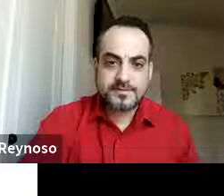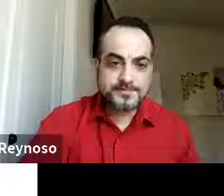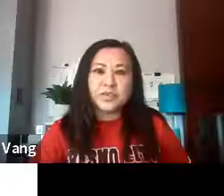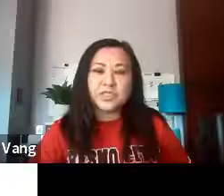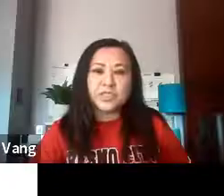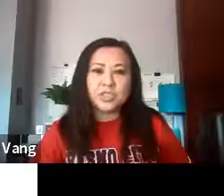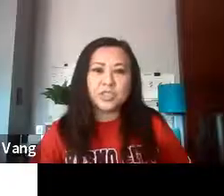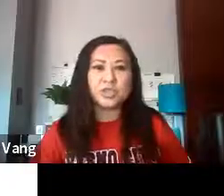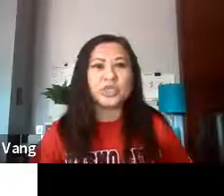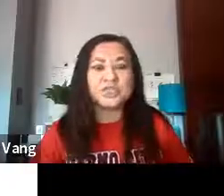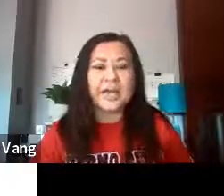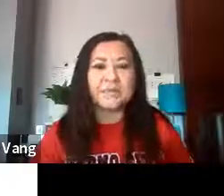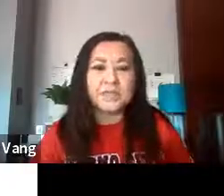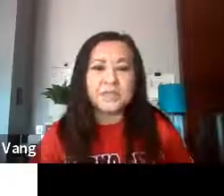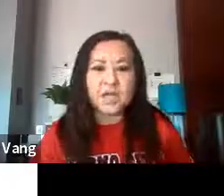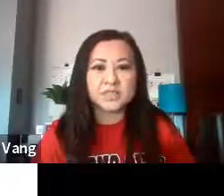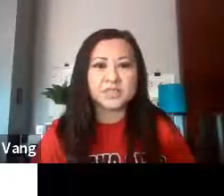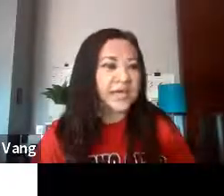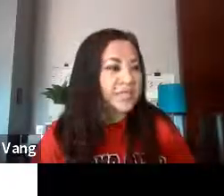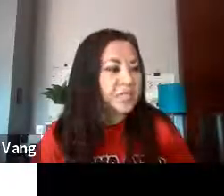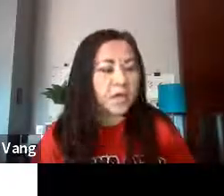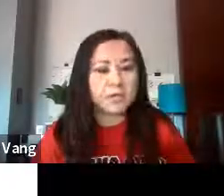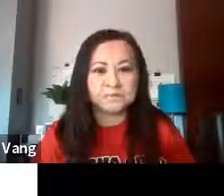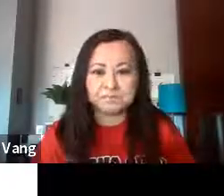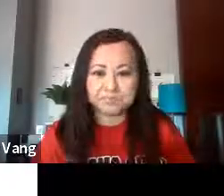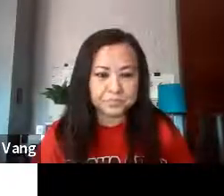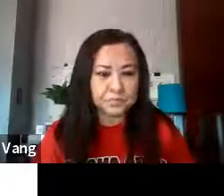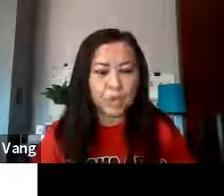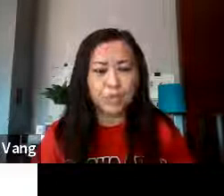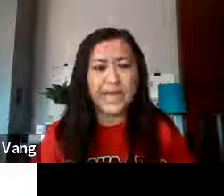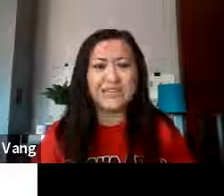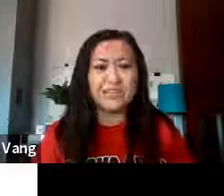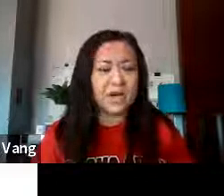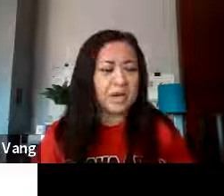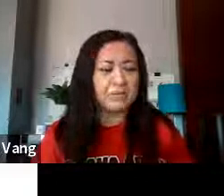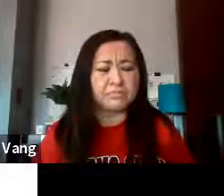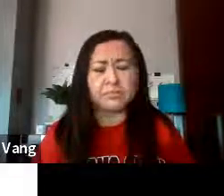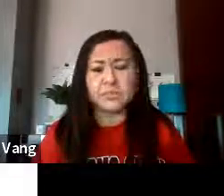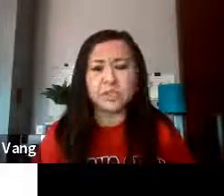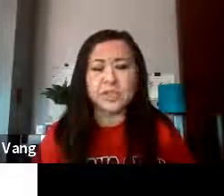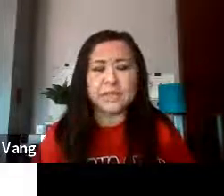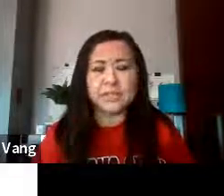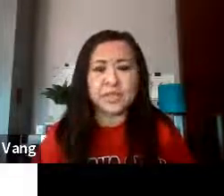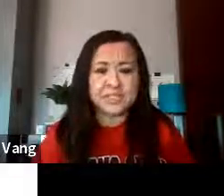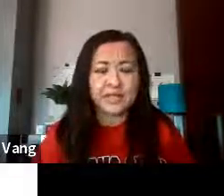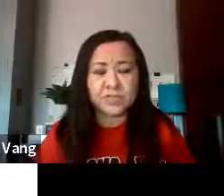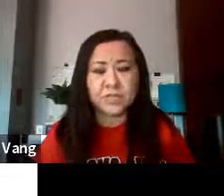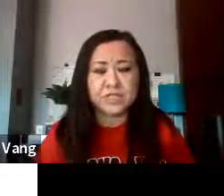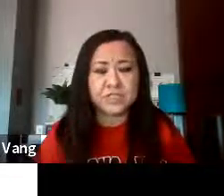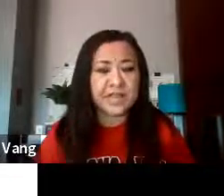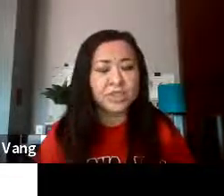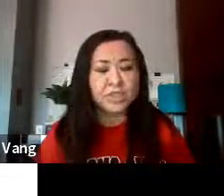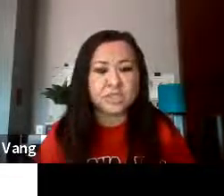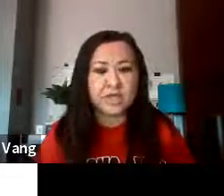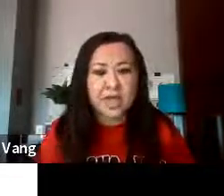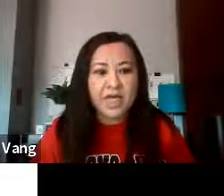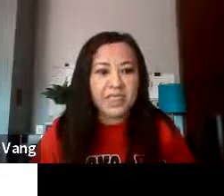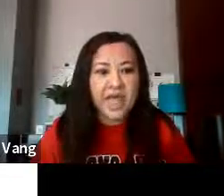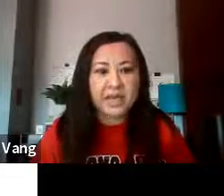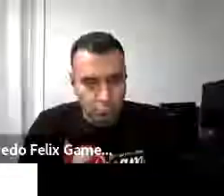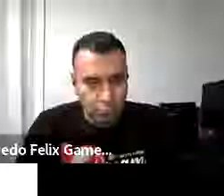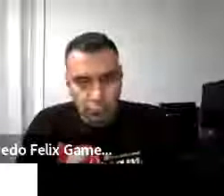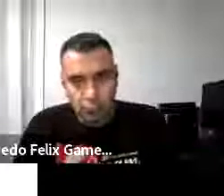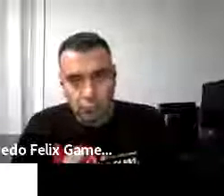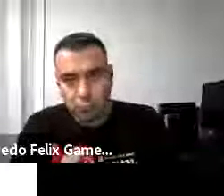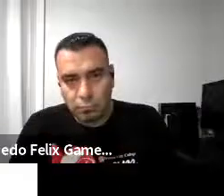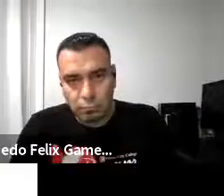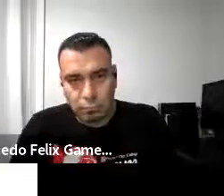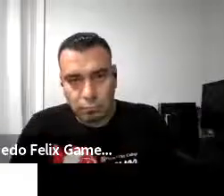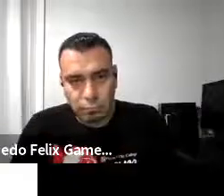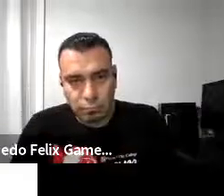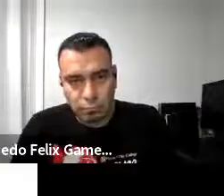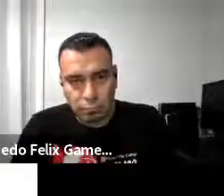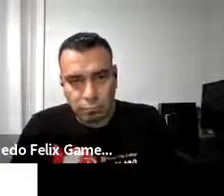Okay, so in addition to just campus success, we have there's like studies after studies nationally, that indicate that trio Student